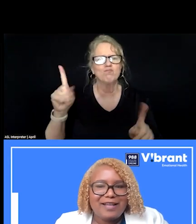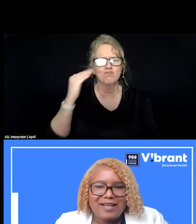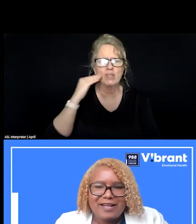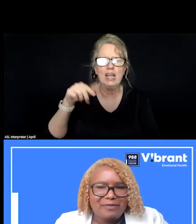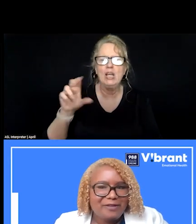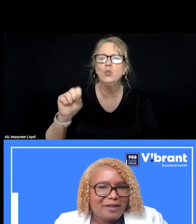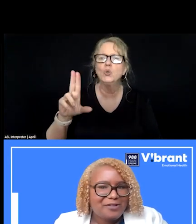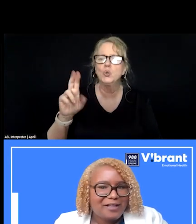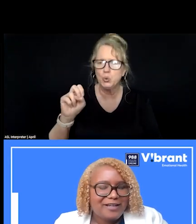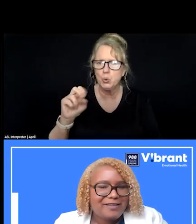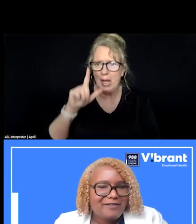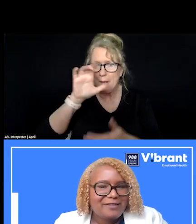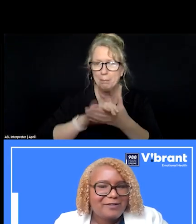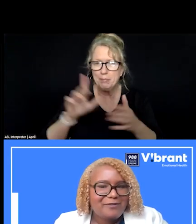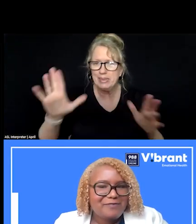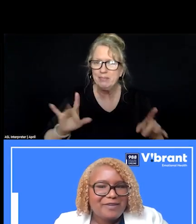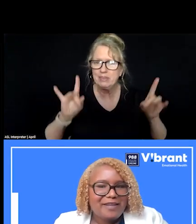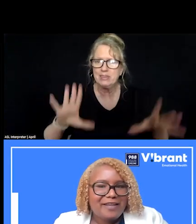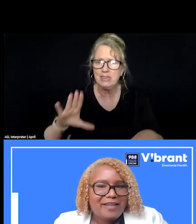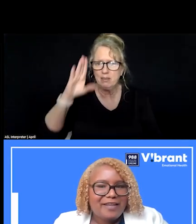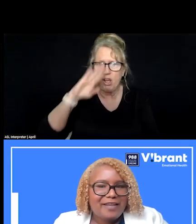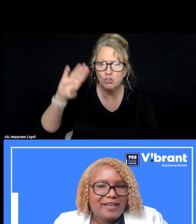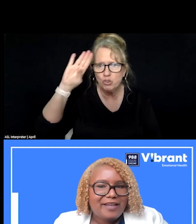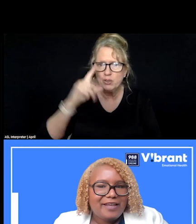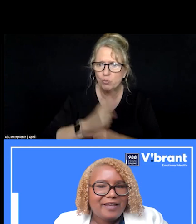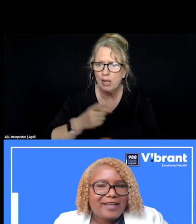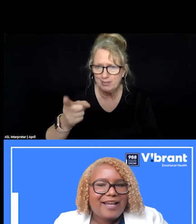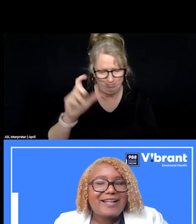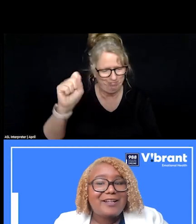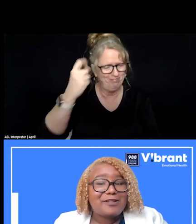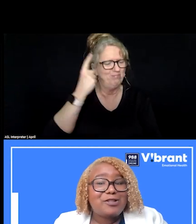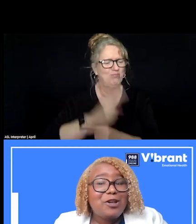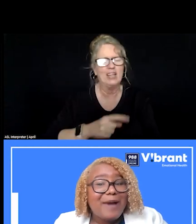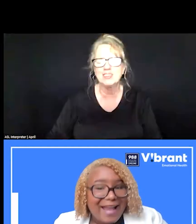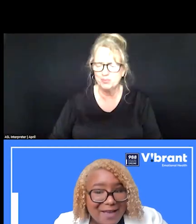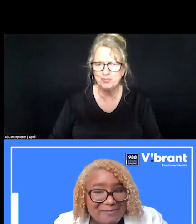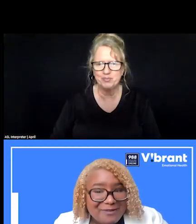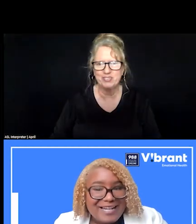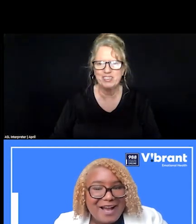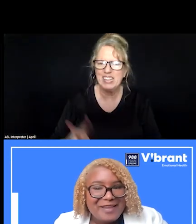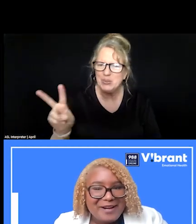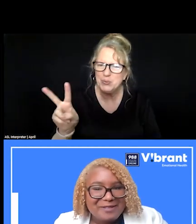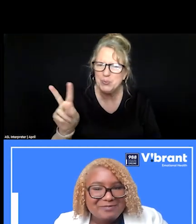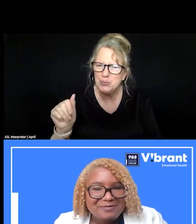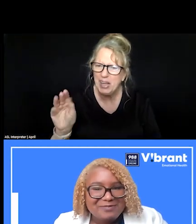THAT'S RIGHT. 00 A.M.